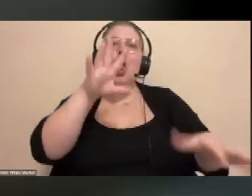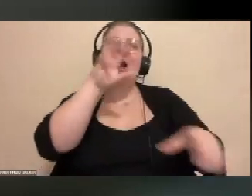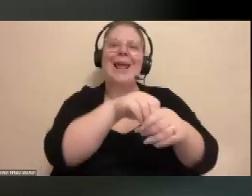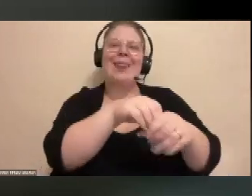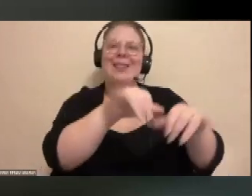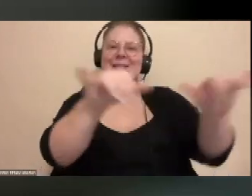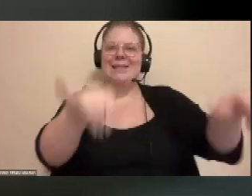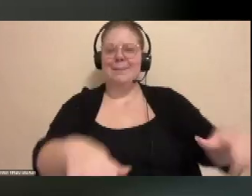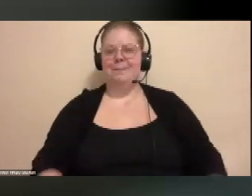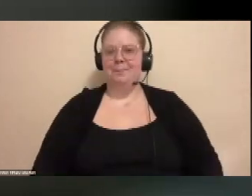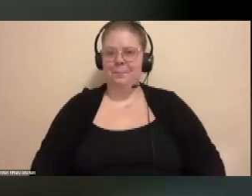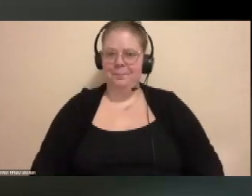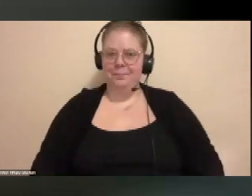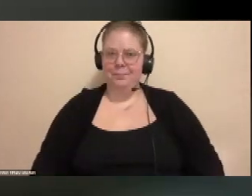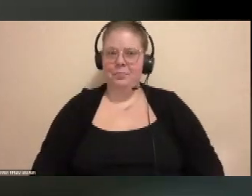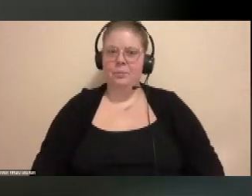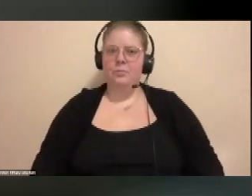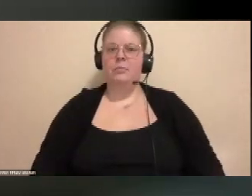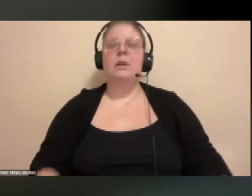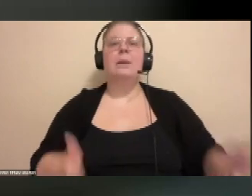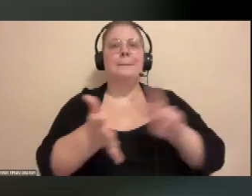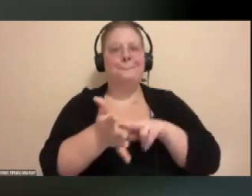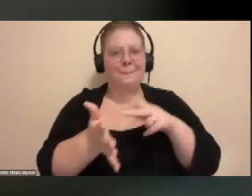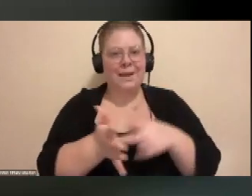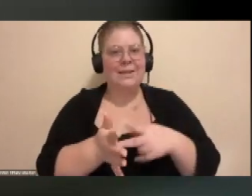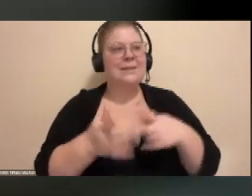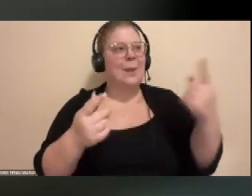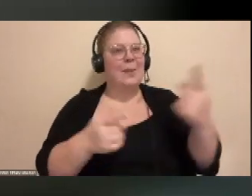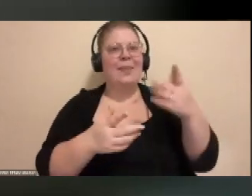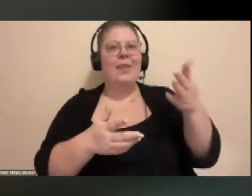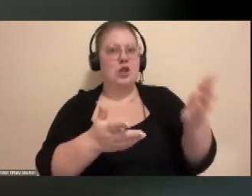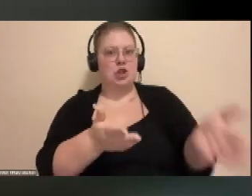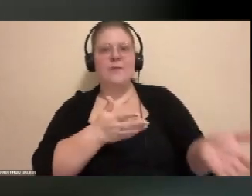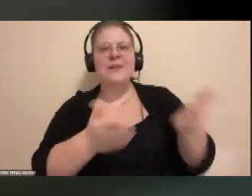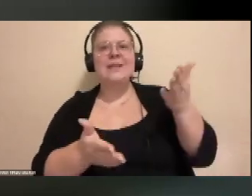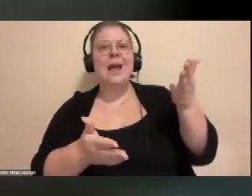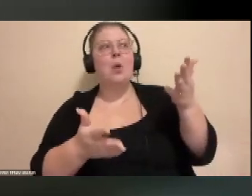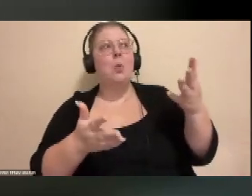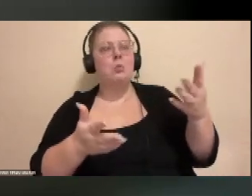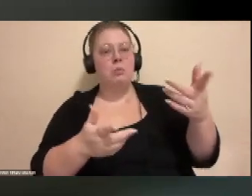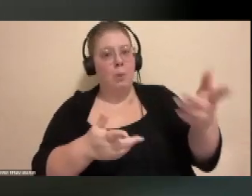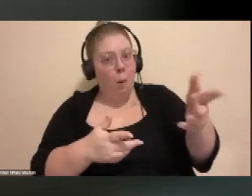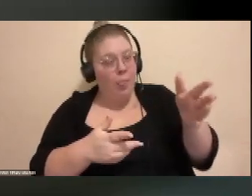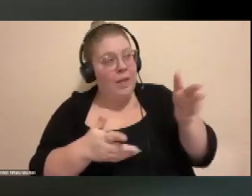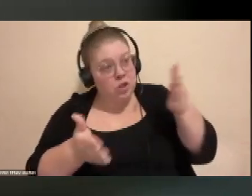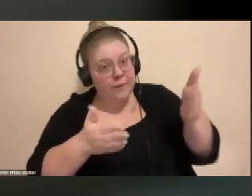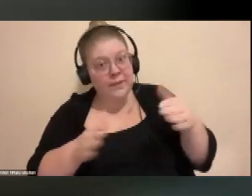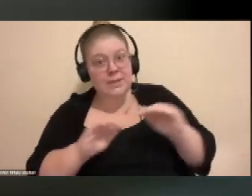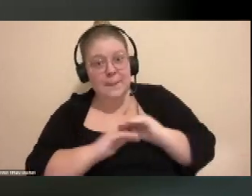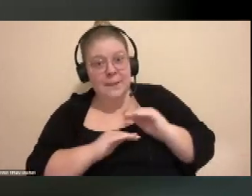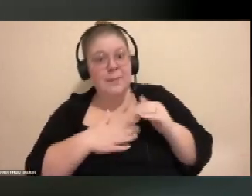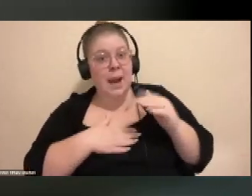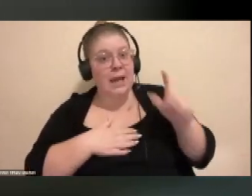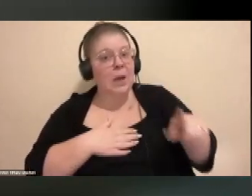wanted from the service system, there was a service that met their need or they thought was going to meet their need.